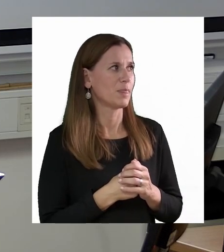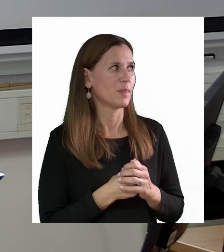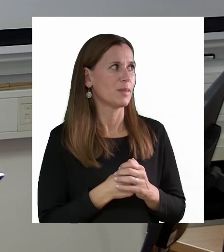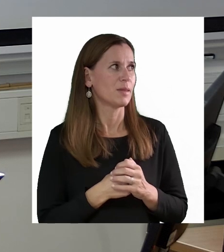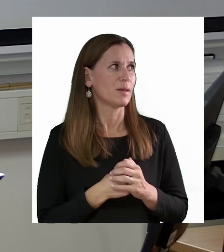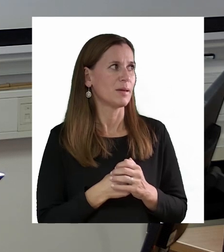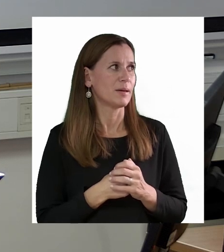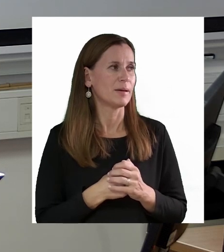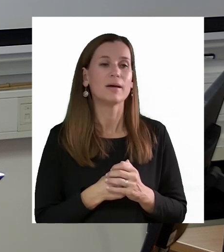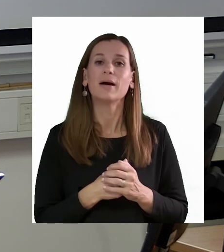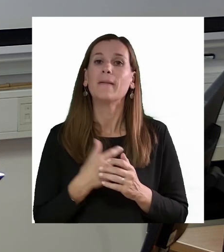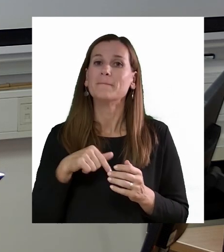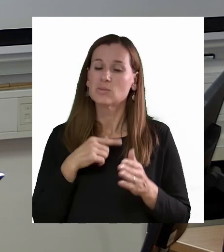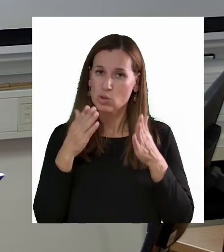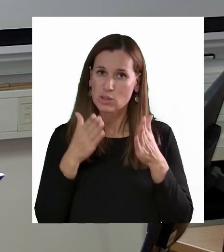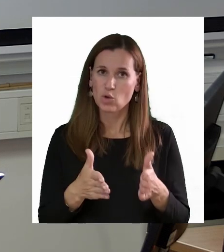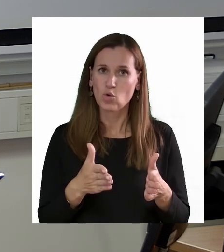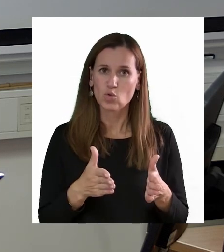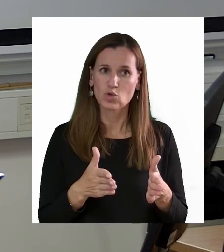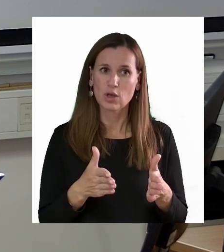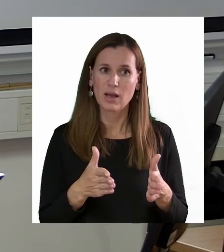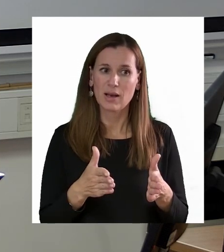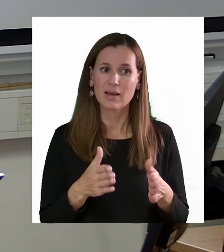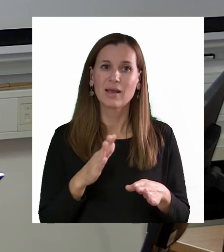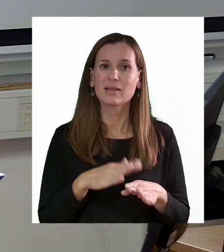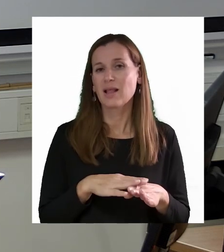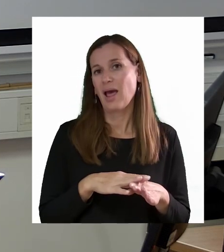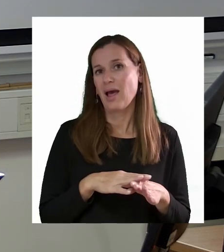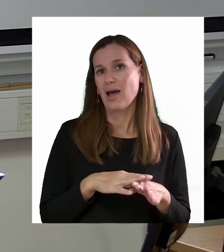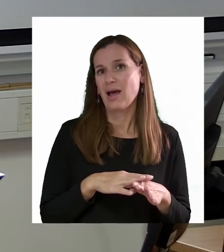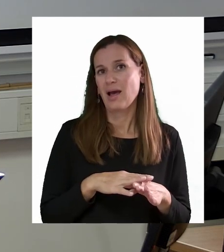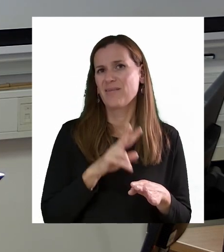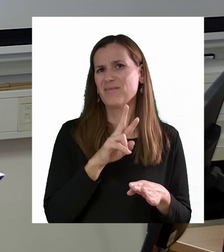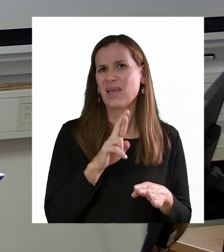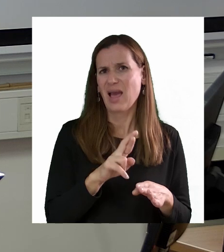Especially we focus on the VR Technologies but not just VR augmented realities.